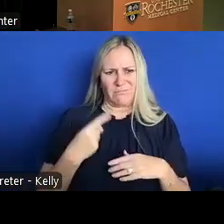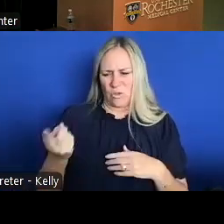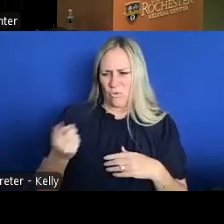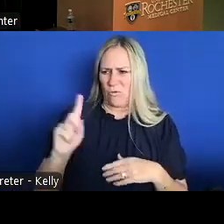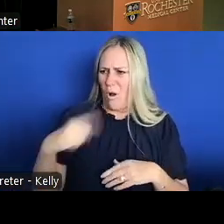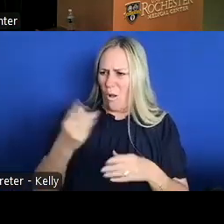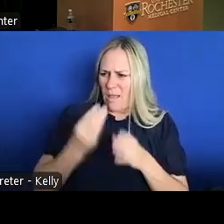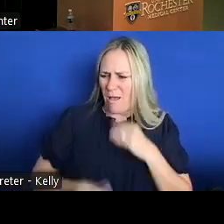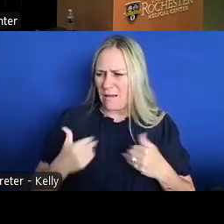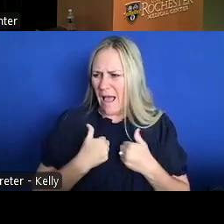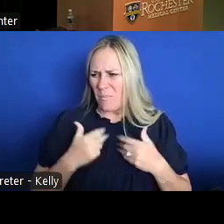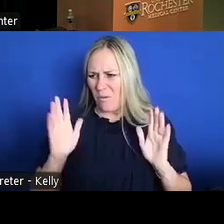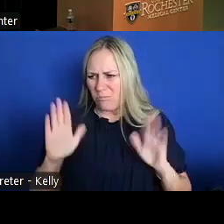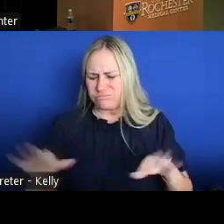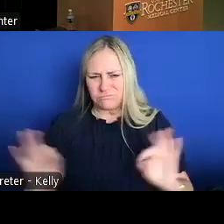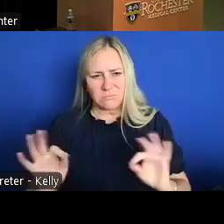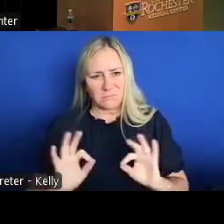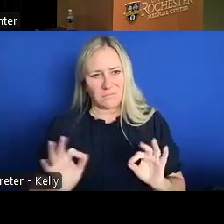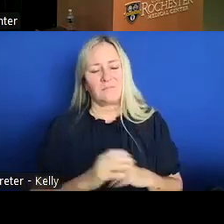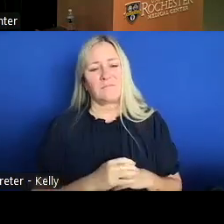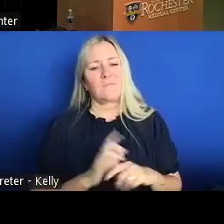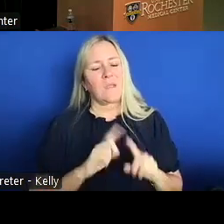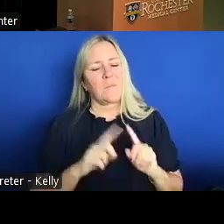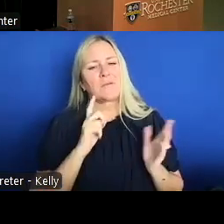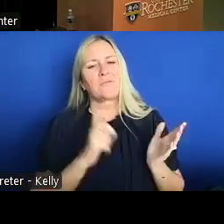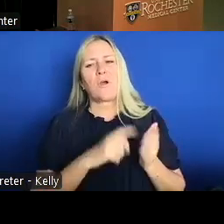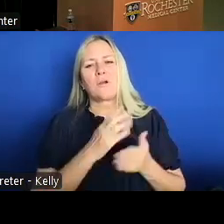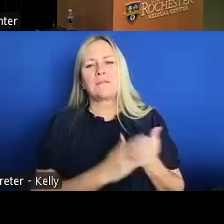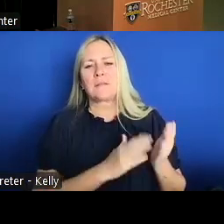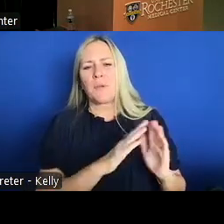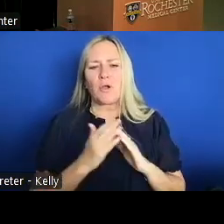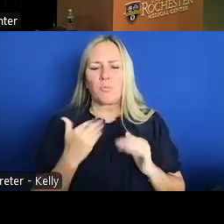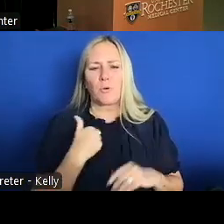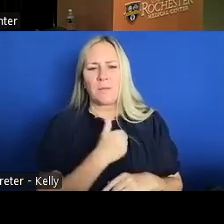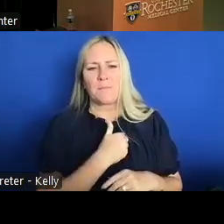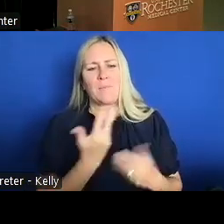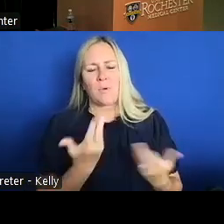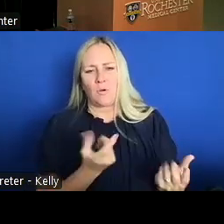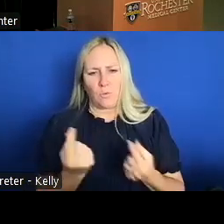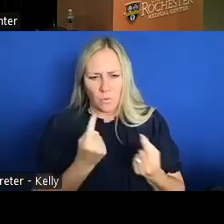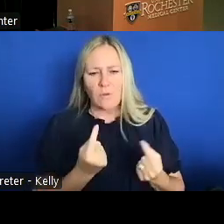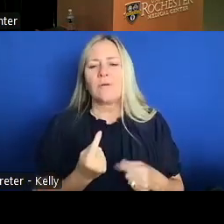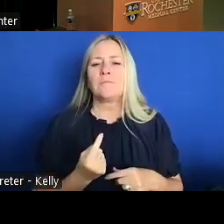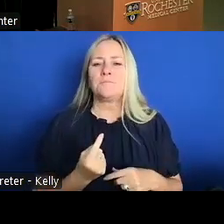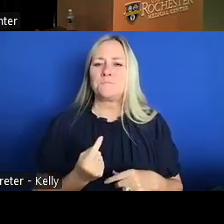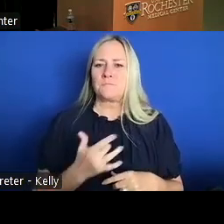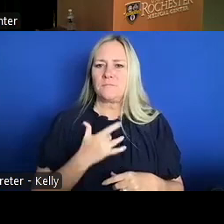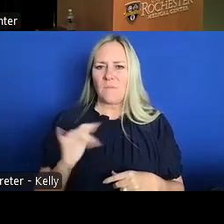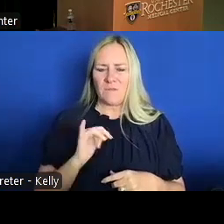interview uh community members what really helps the most is the sense of we value our connections